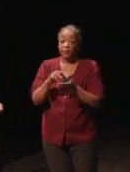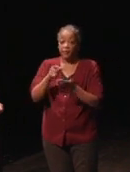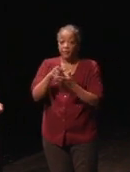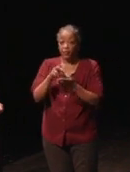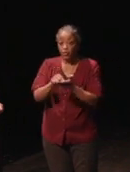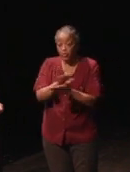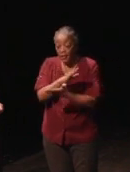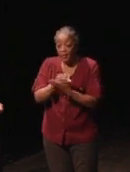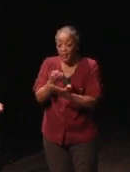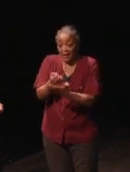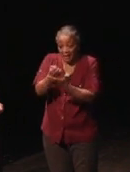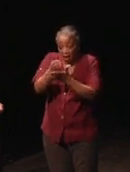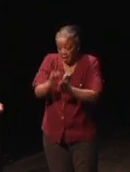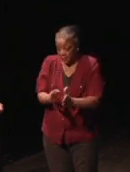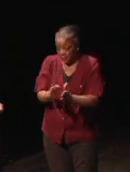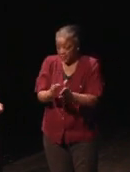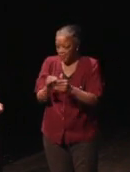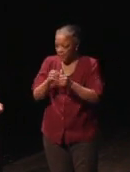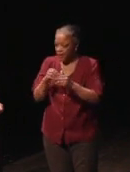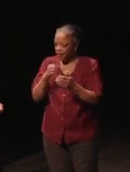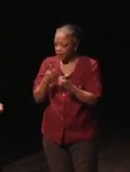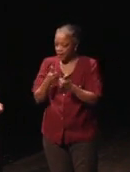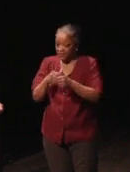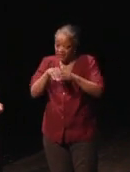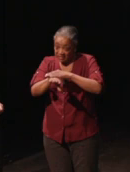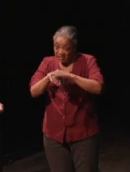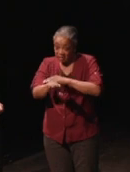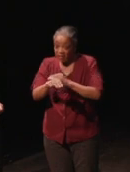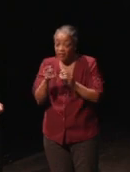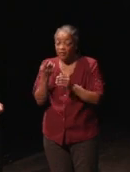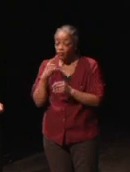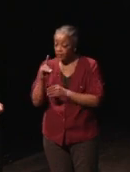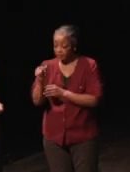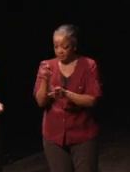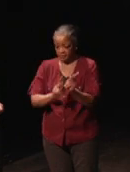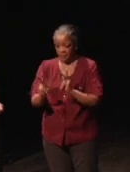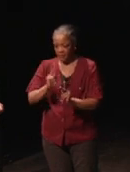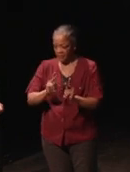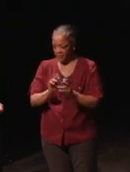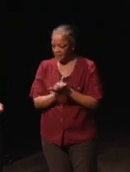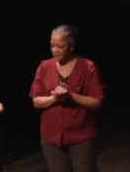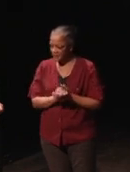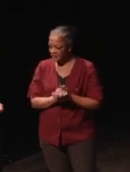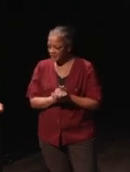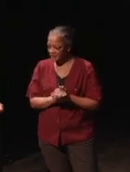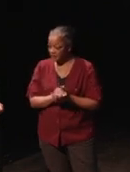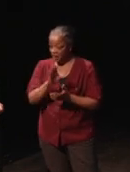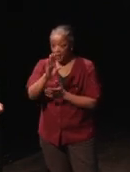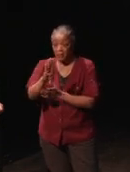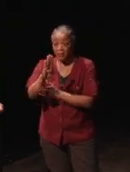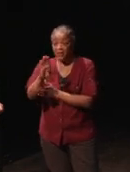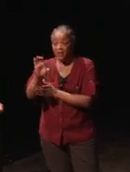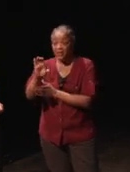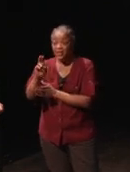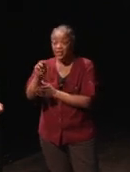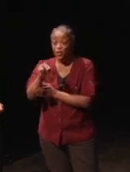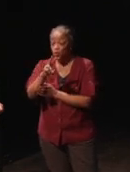the business case for accessibility and gaming. BBC News. This is an article on